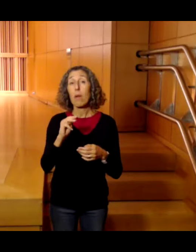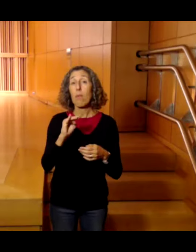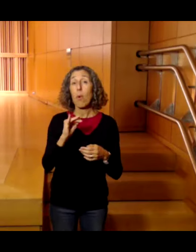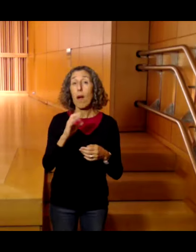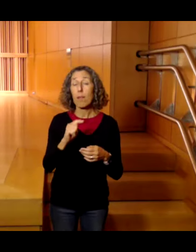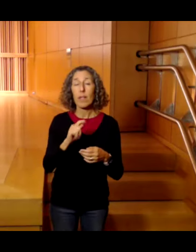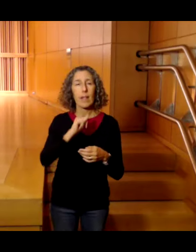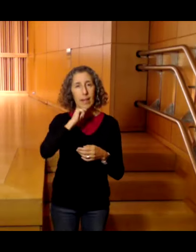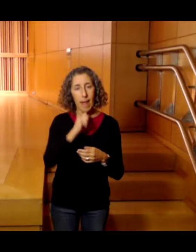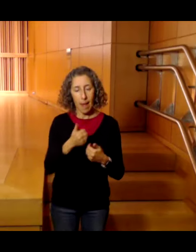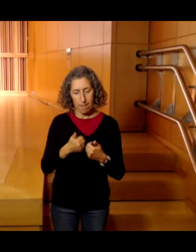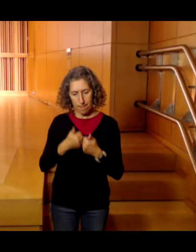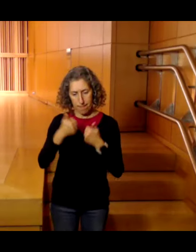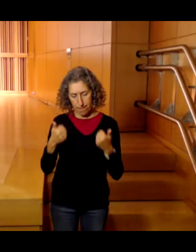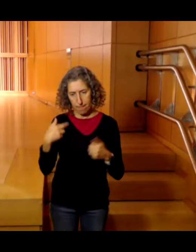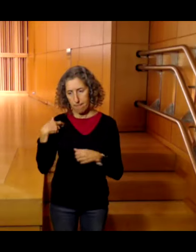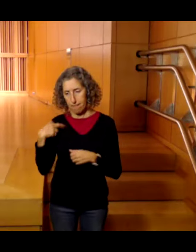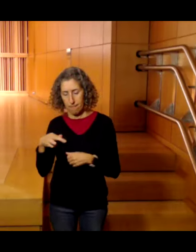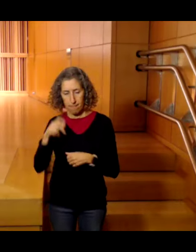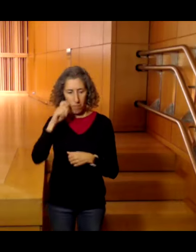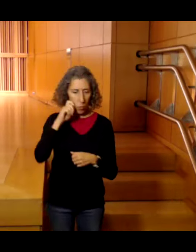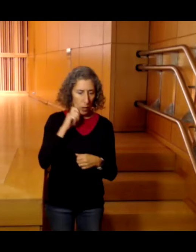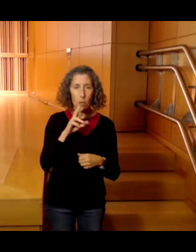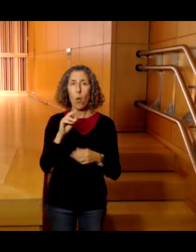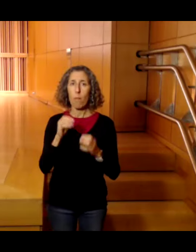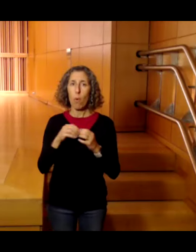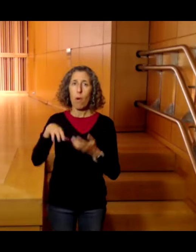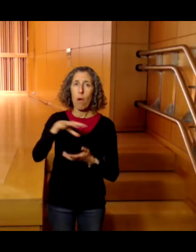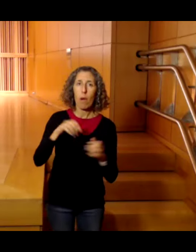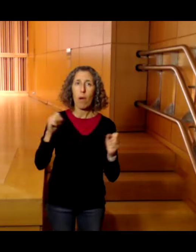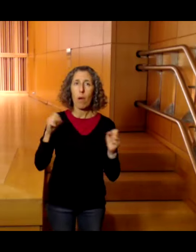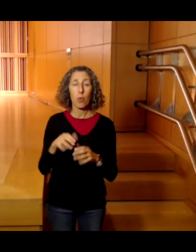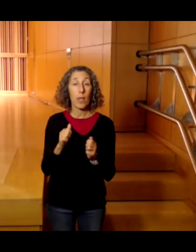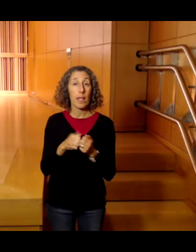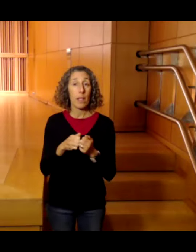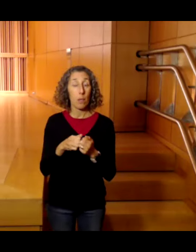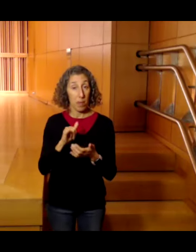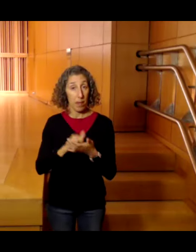Instead, I suspect… Baldwin's goals in No Papers for Muhammad.